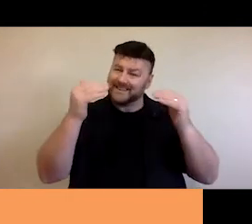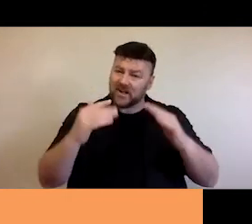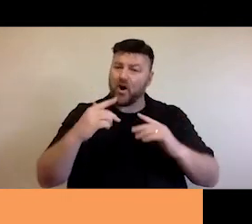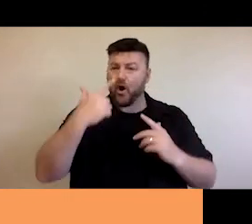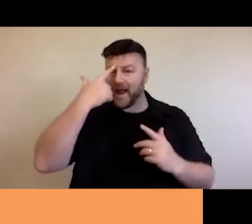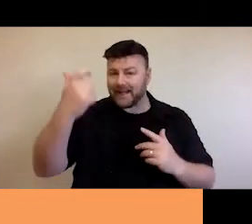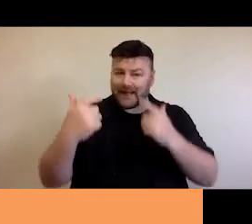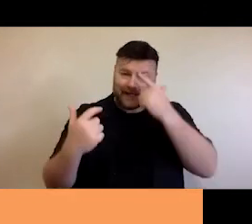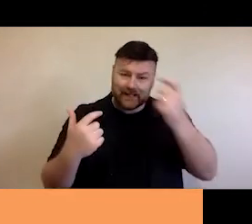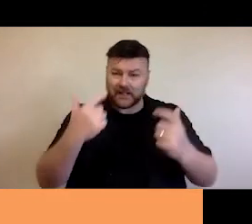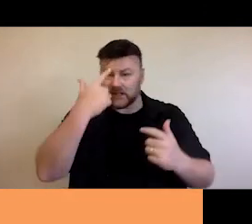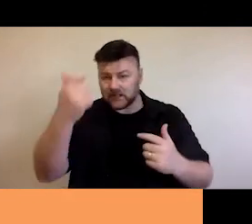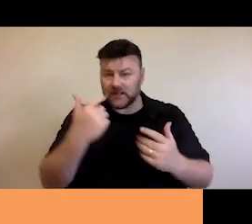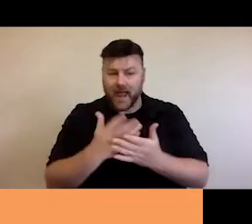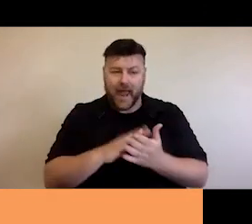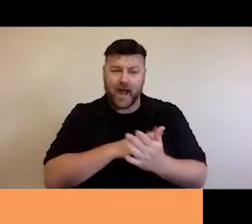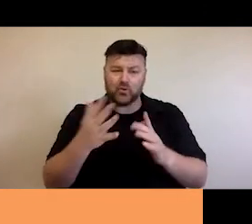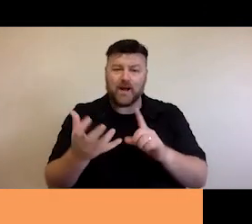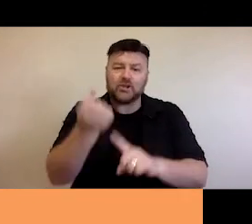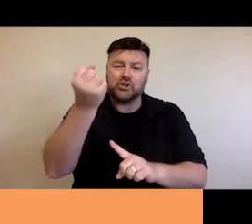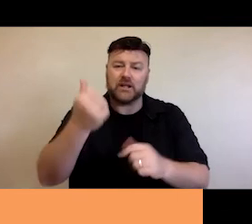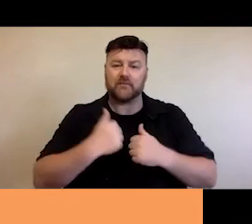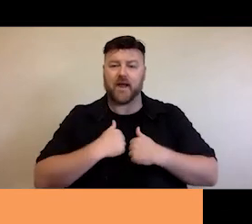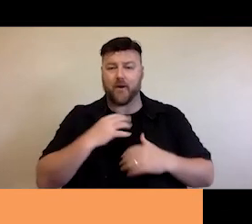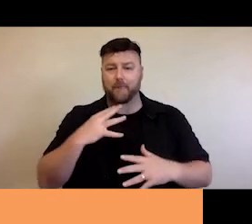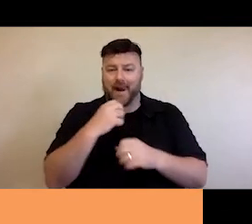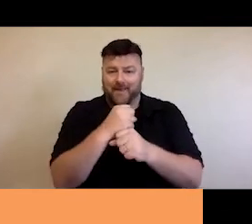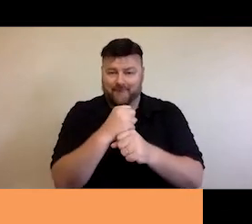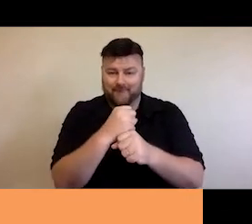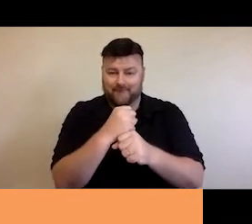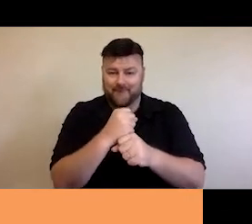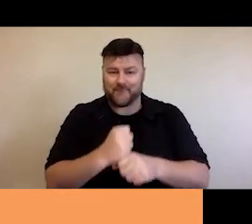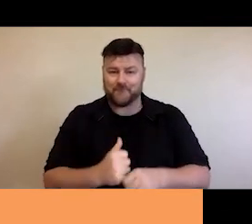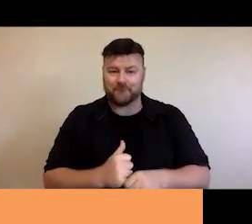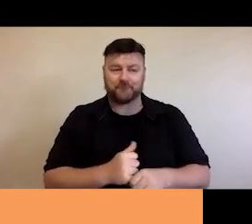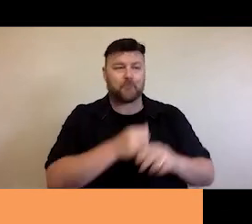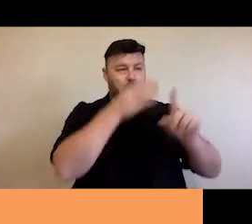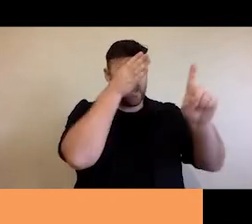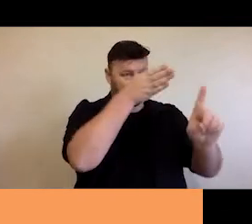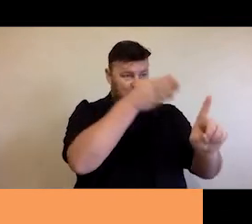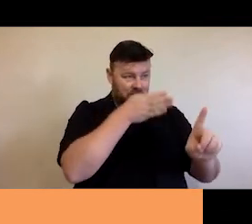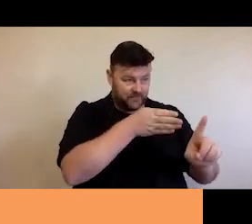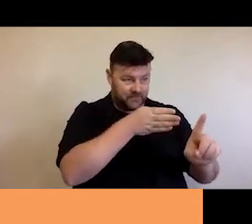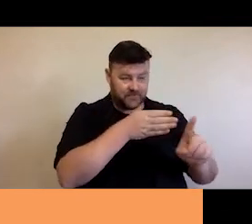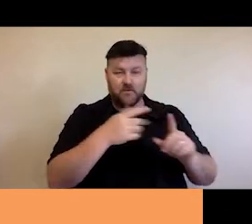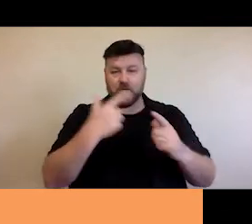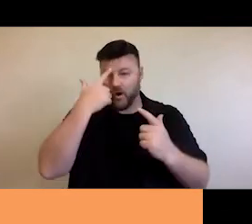we have to achieve our beliefs, to see our beliefs come to reality? We set our objectives, we have some ideas.